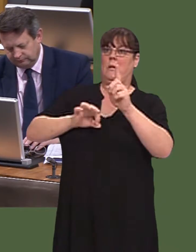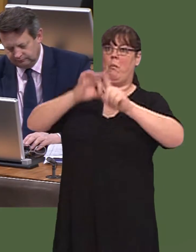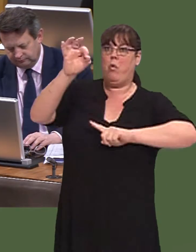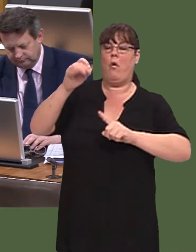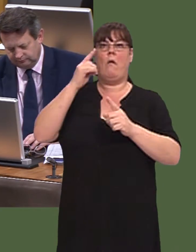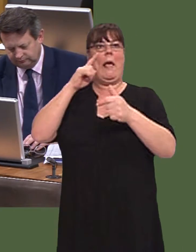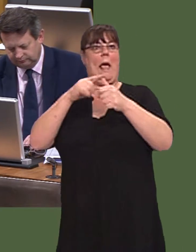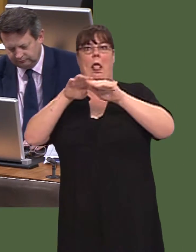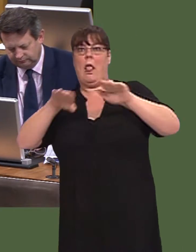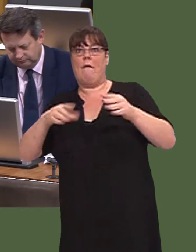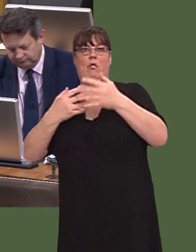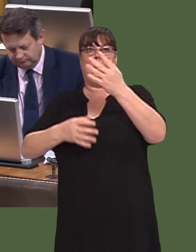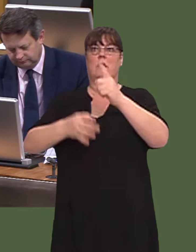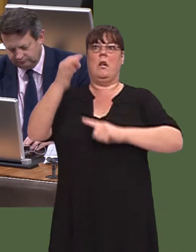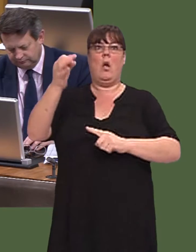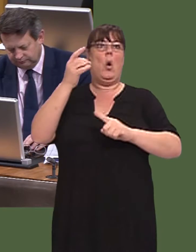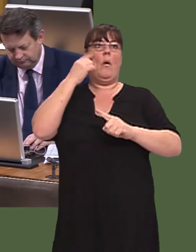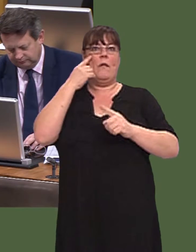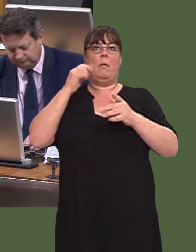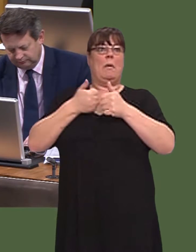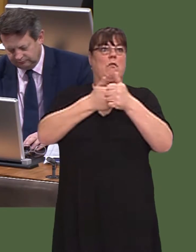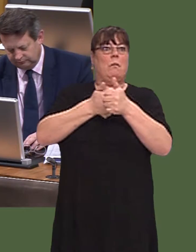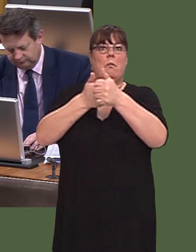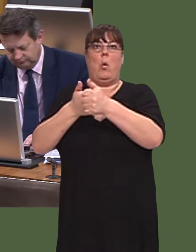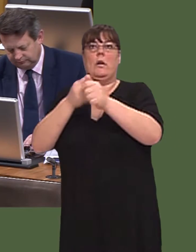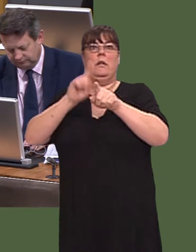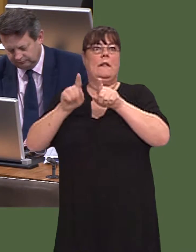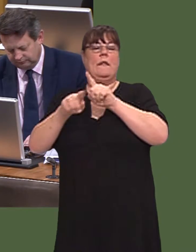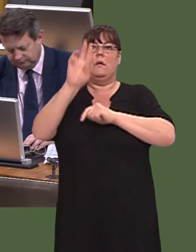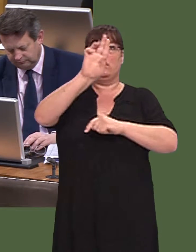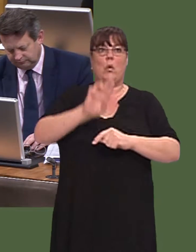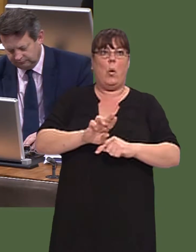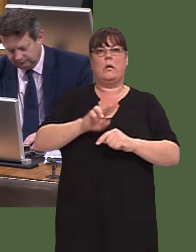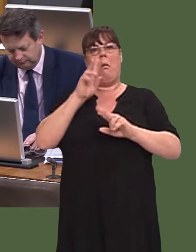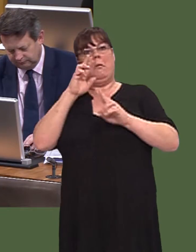A-level results; we saw the categorisation results from last week, where schools had